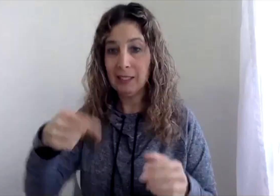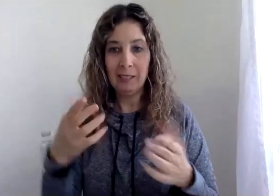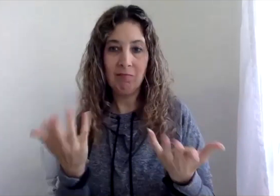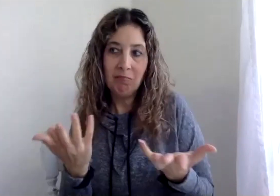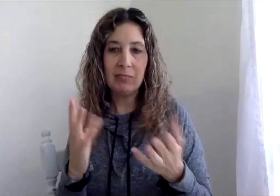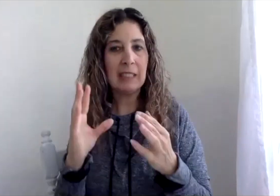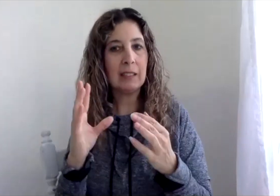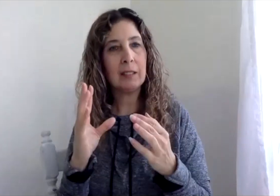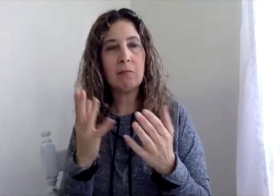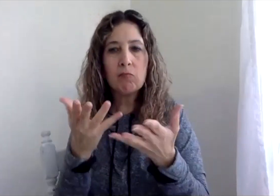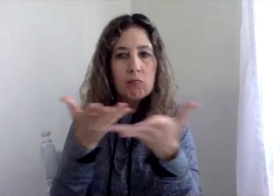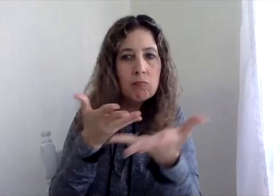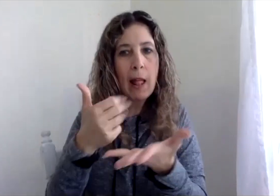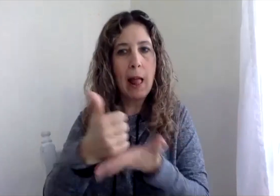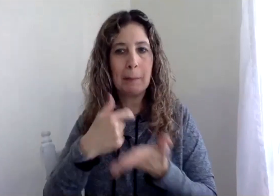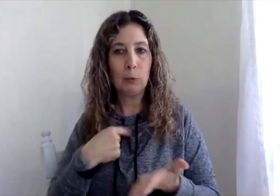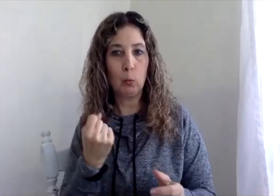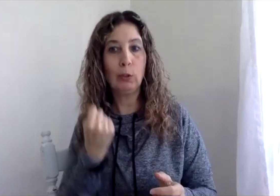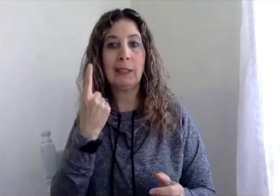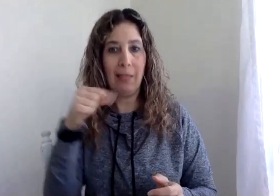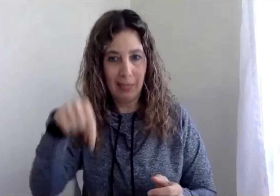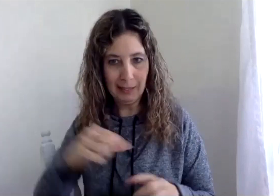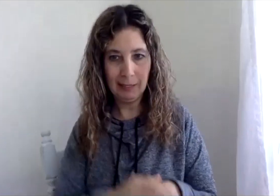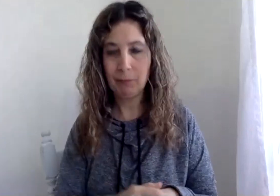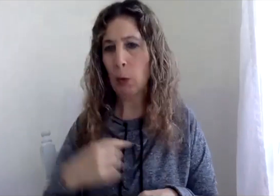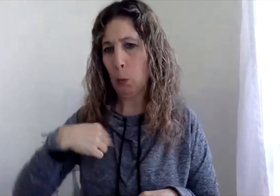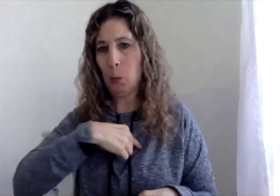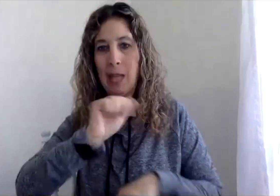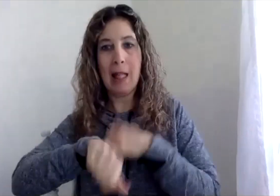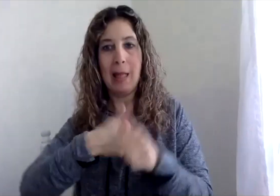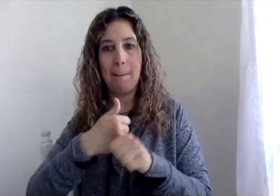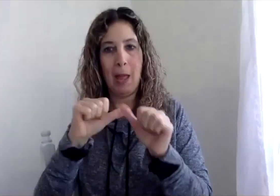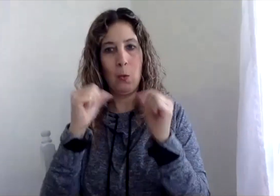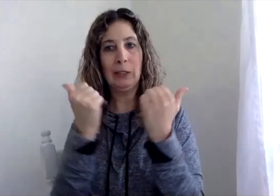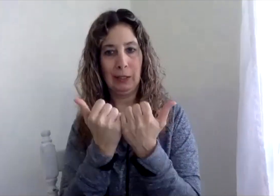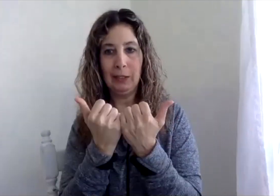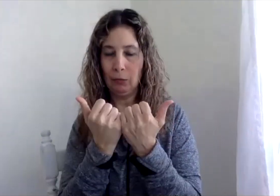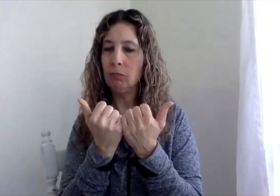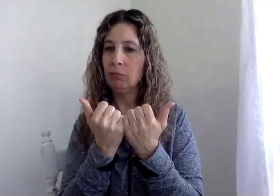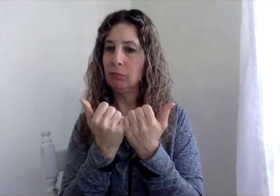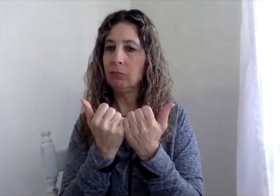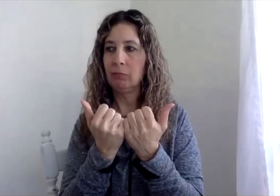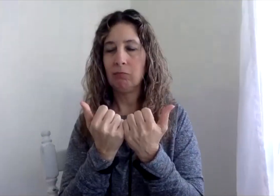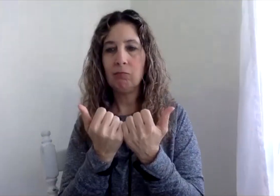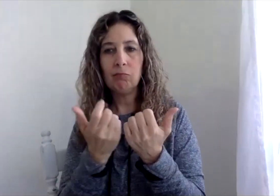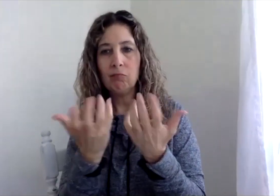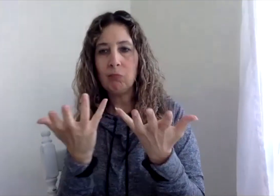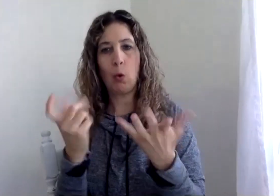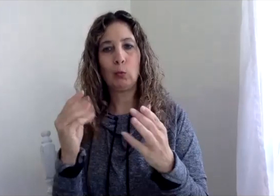to share with you today. It helps you understand what we the alumni association is concerned about